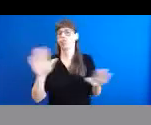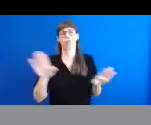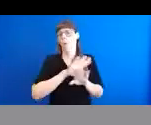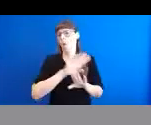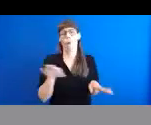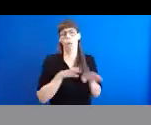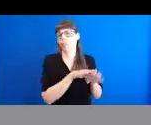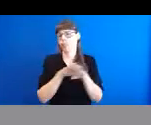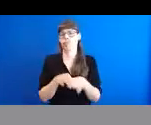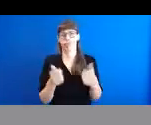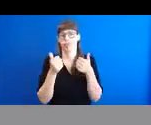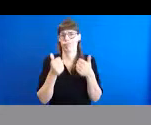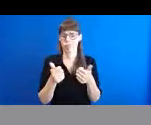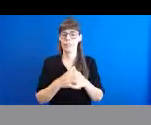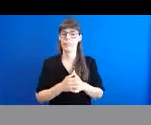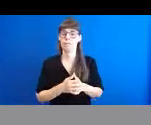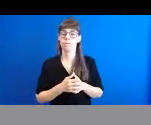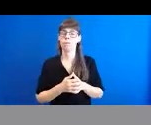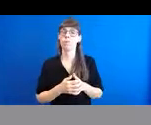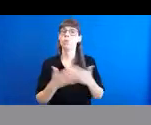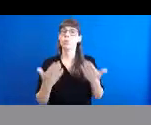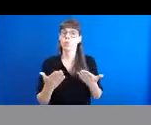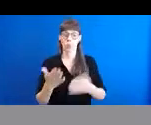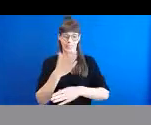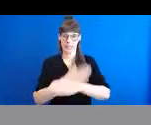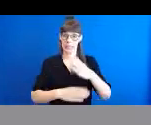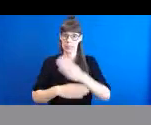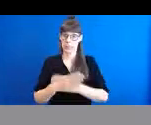into 30 projects. There is none more than important